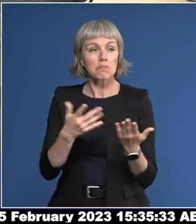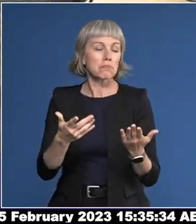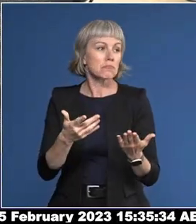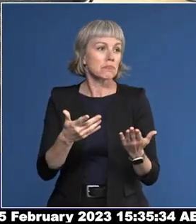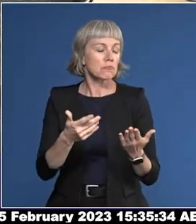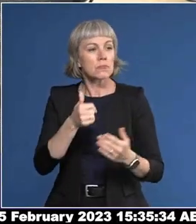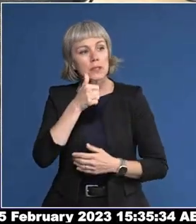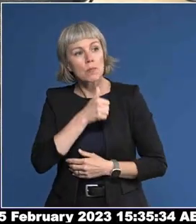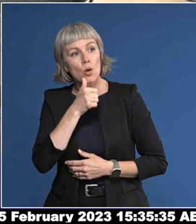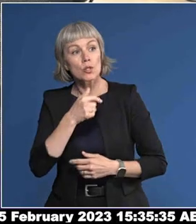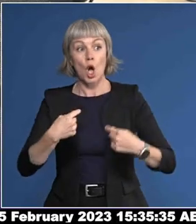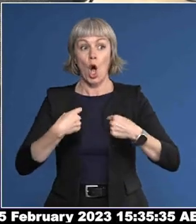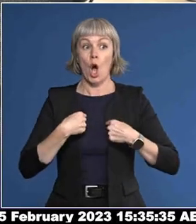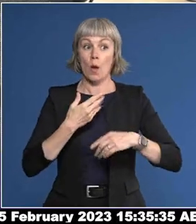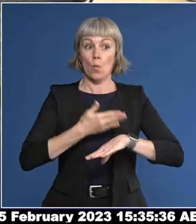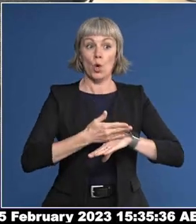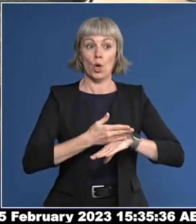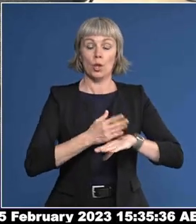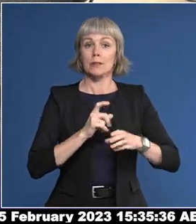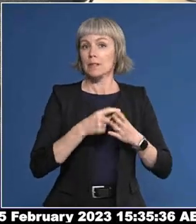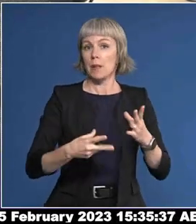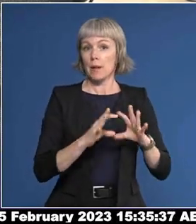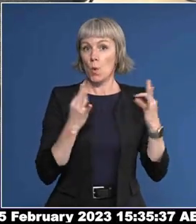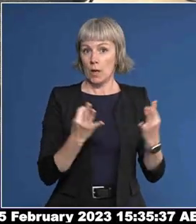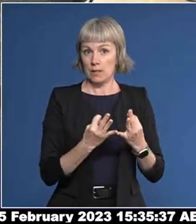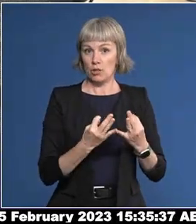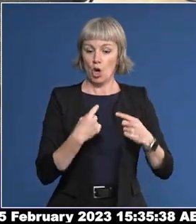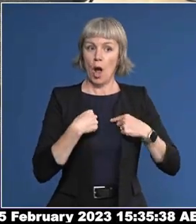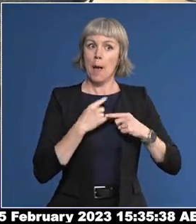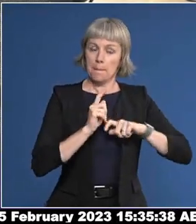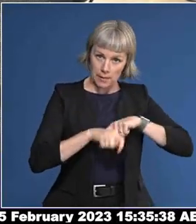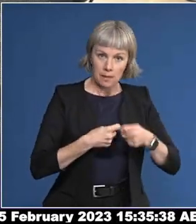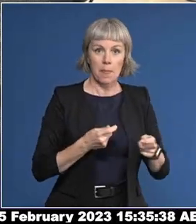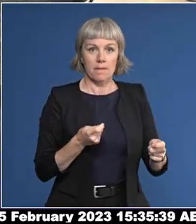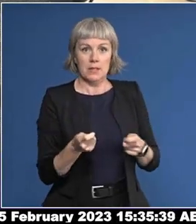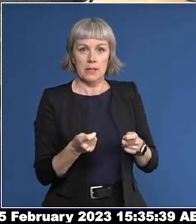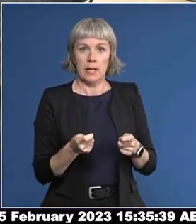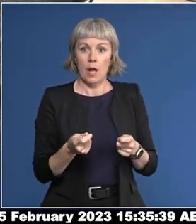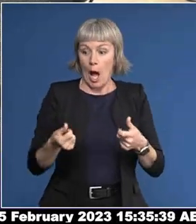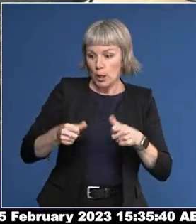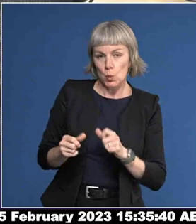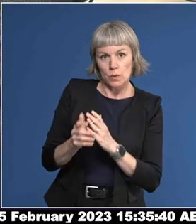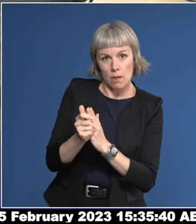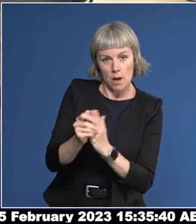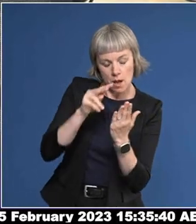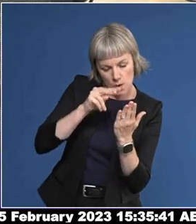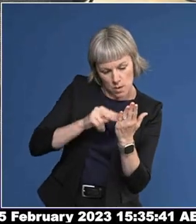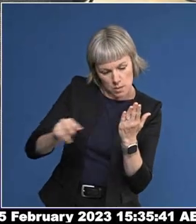a service provider, I use the facilitator guide. I watch and work out how to do it and then I deliver it to my people.